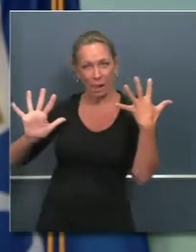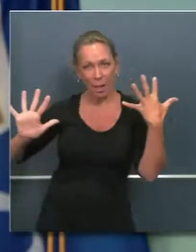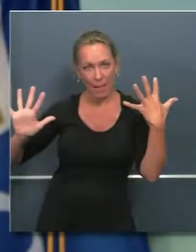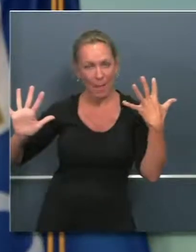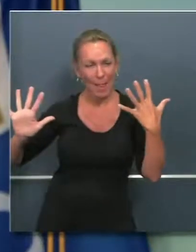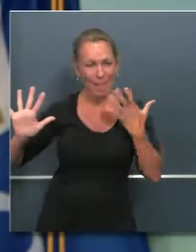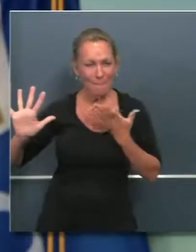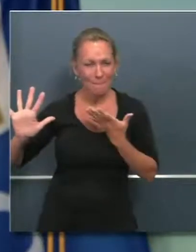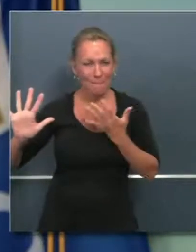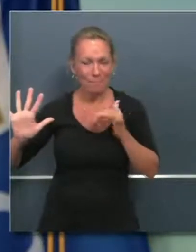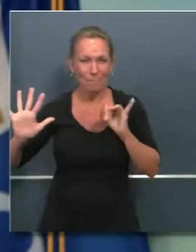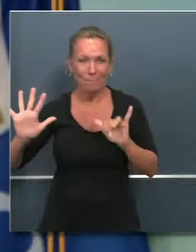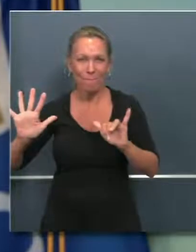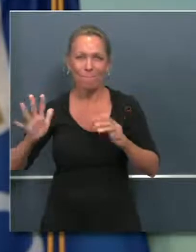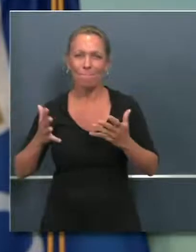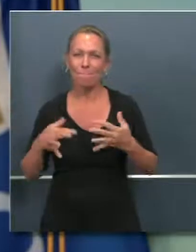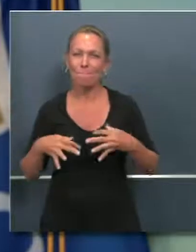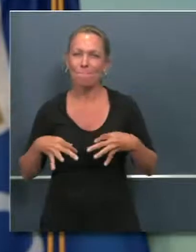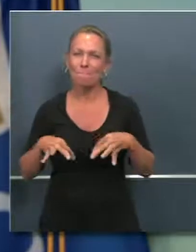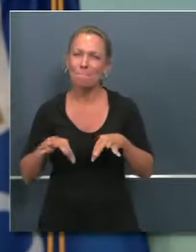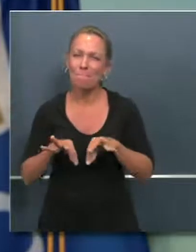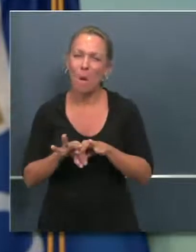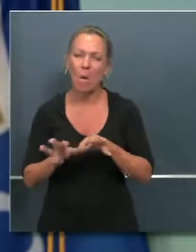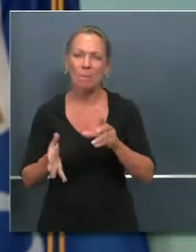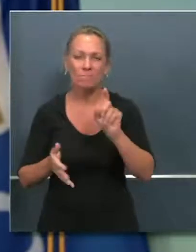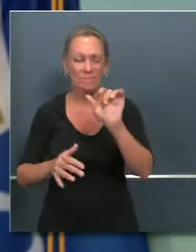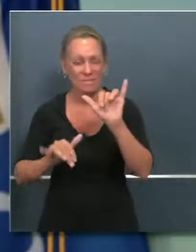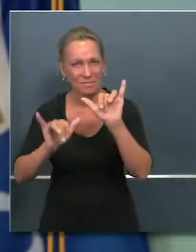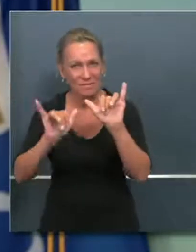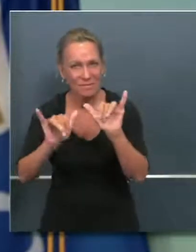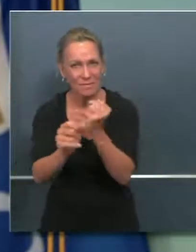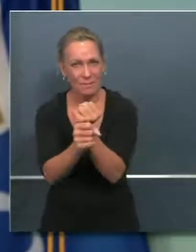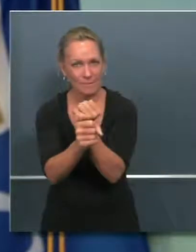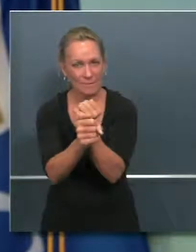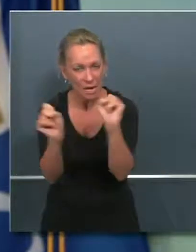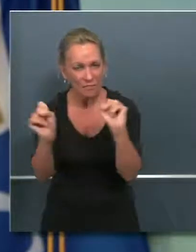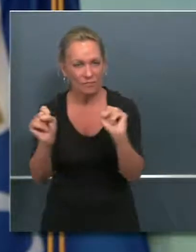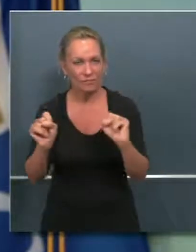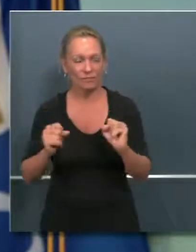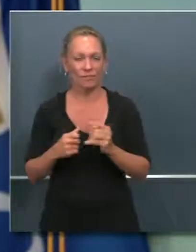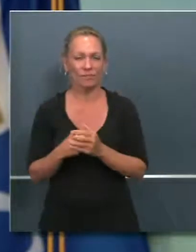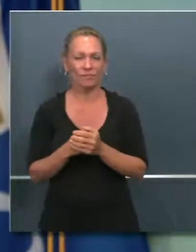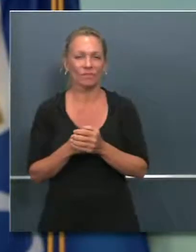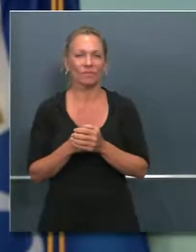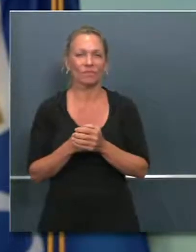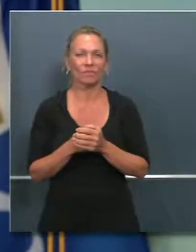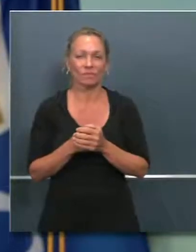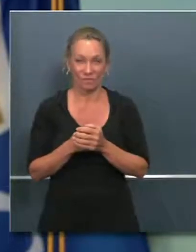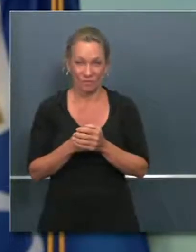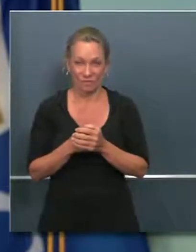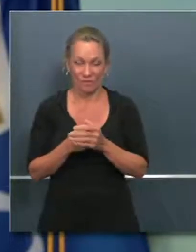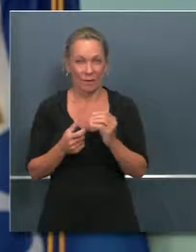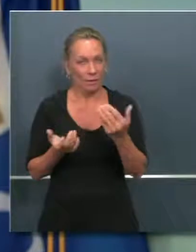distance and where you can't well where you now must please wear a face covering a face mask it is